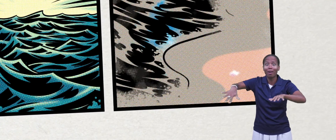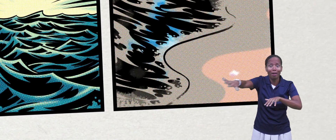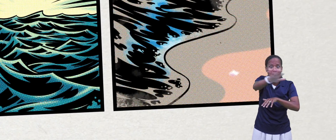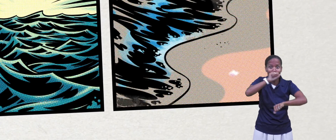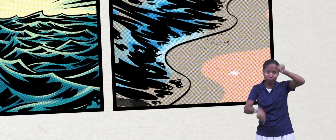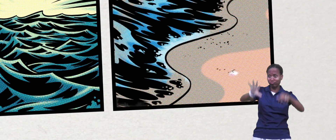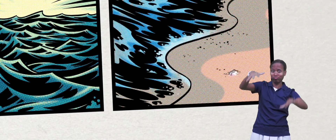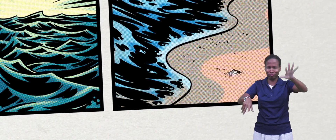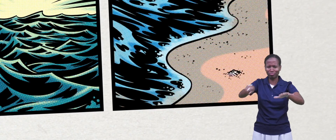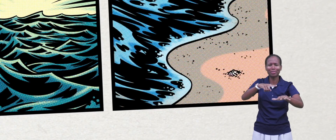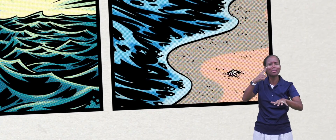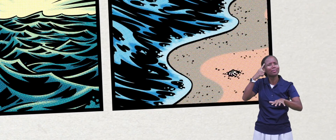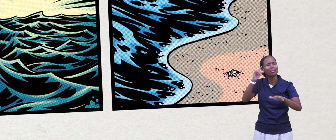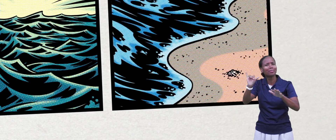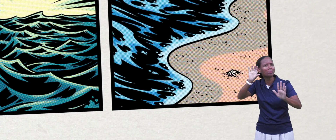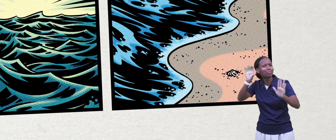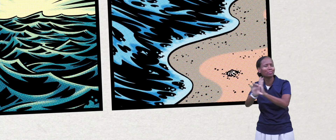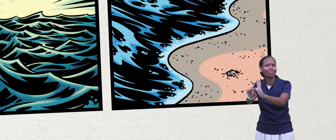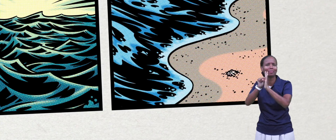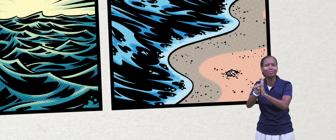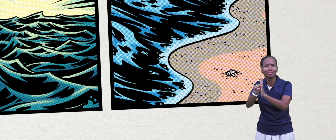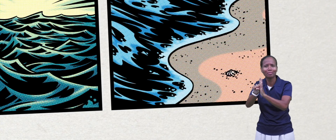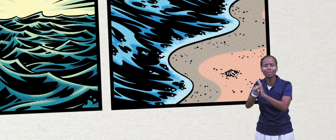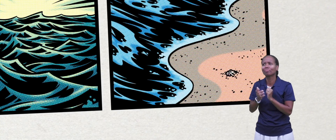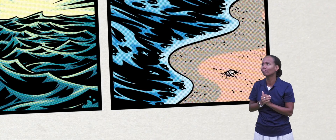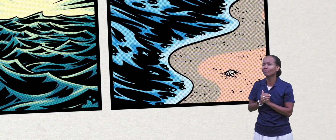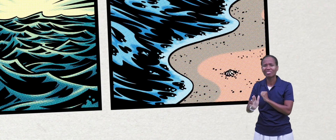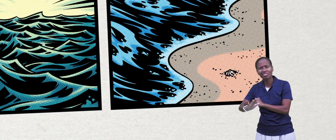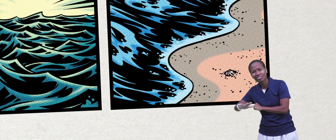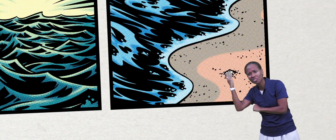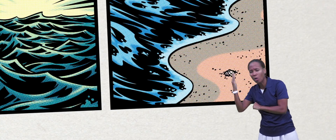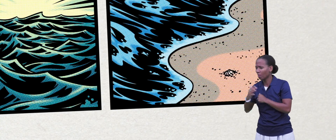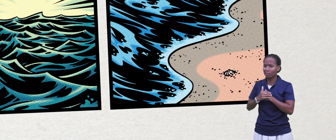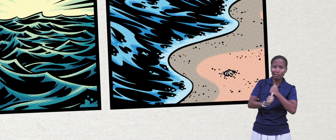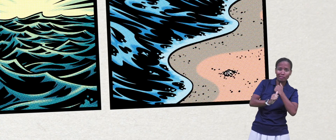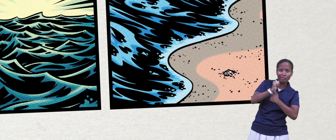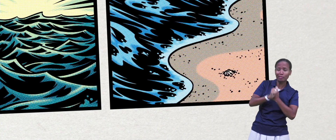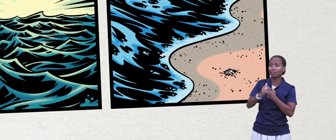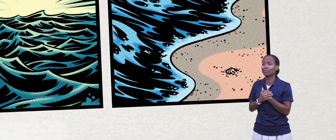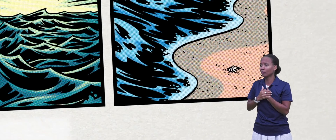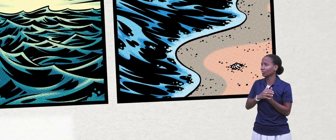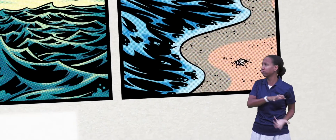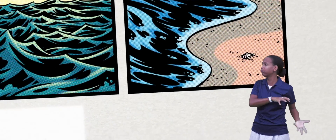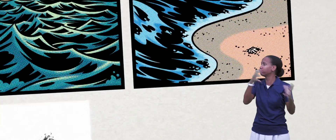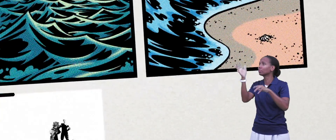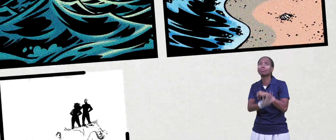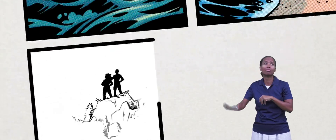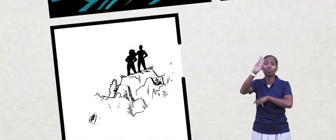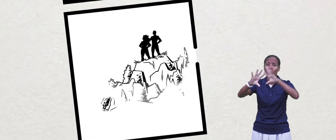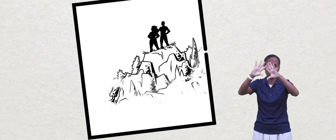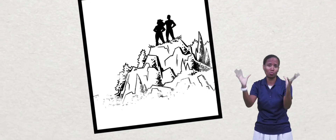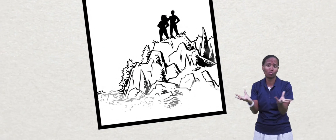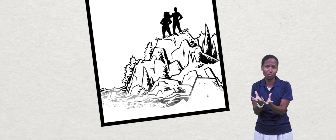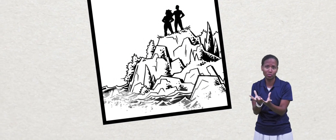And so the sea becomes an image of danger, death, and cosmic chaos.